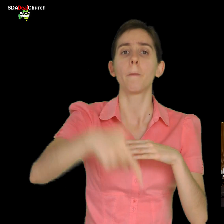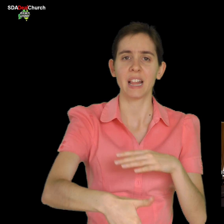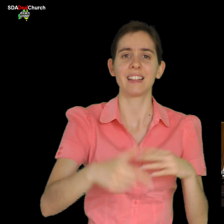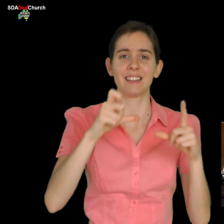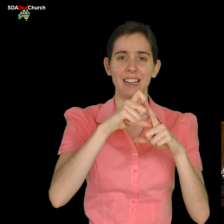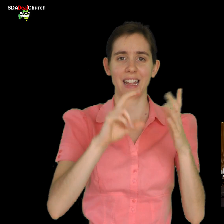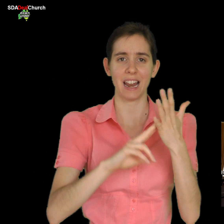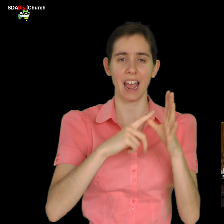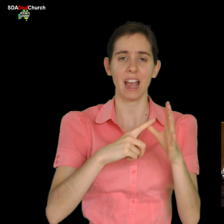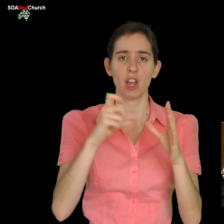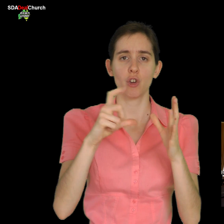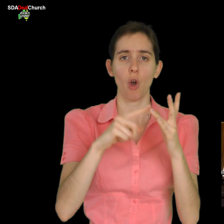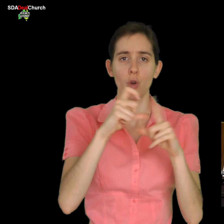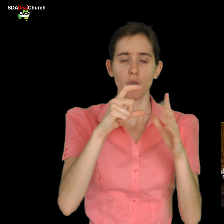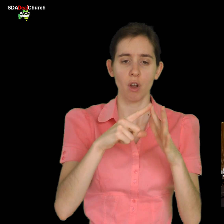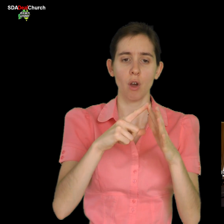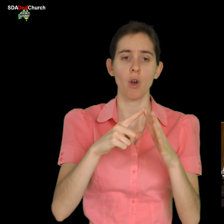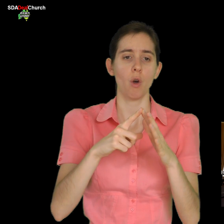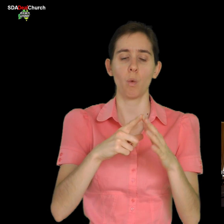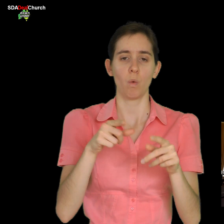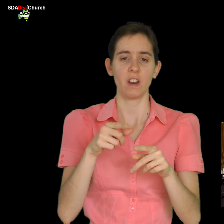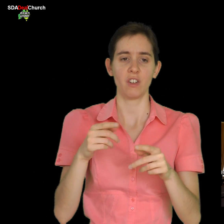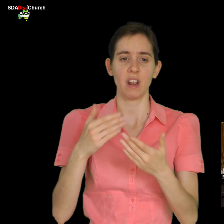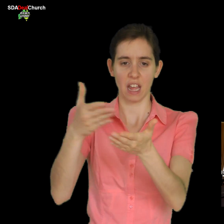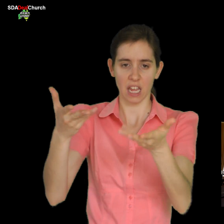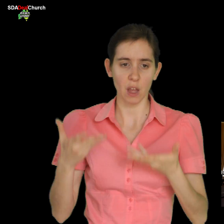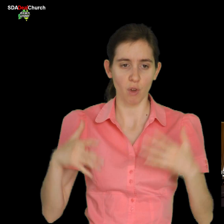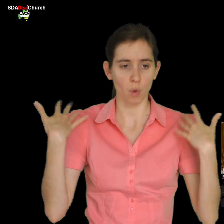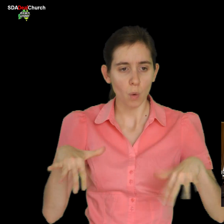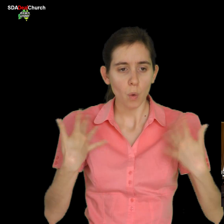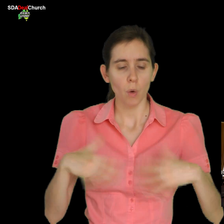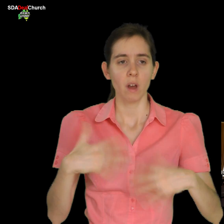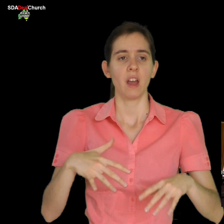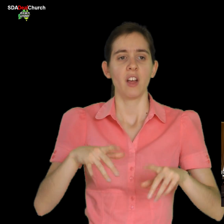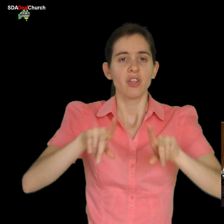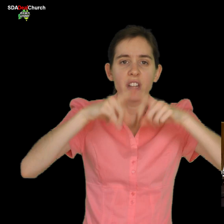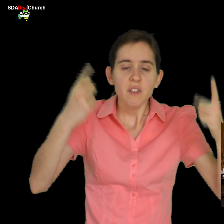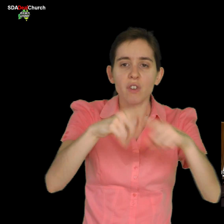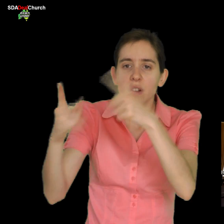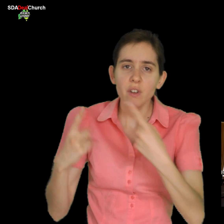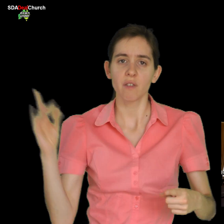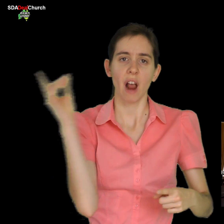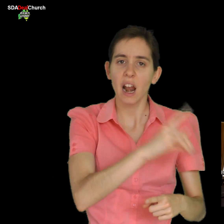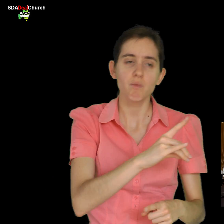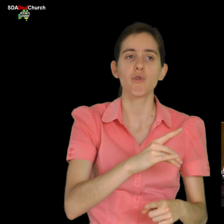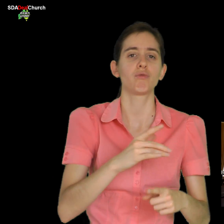creatures and functioning ecosystems that we see around us?" There is